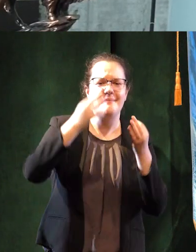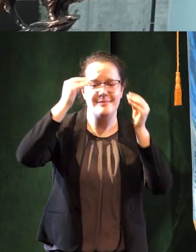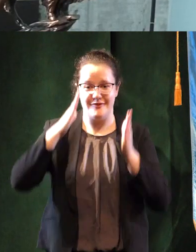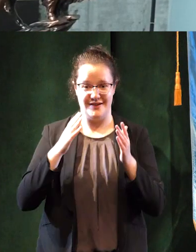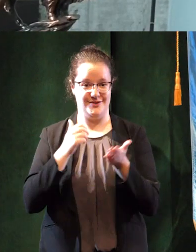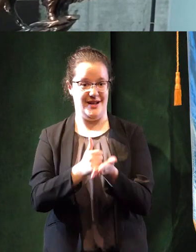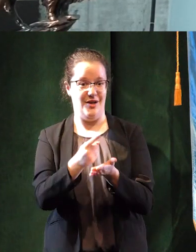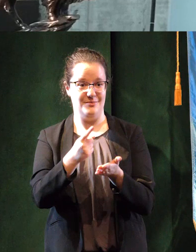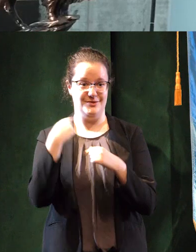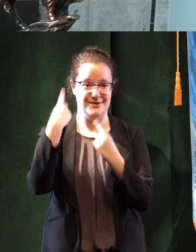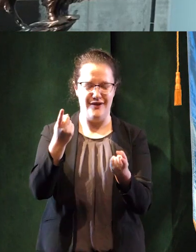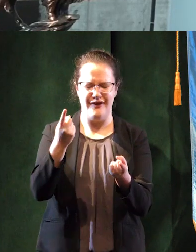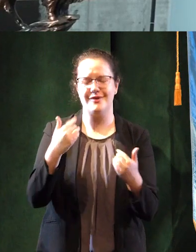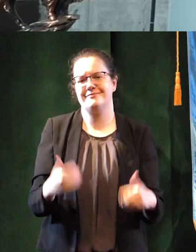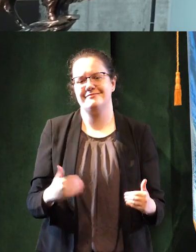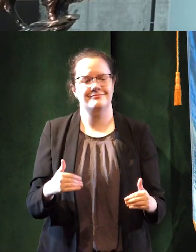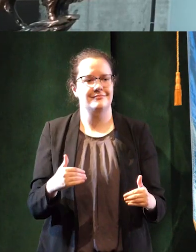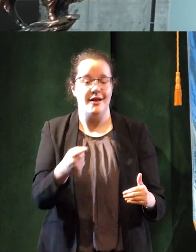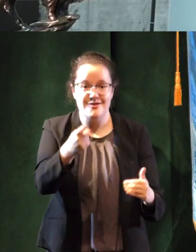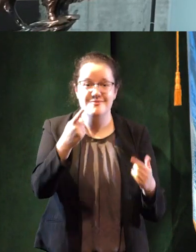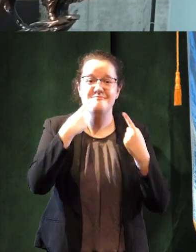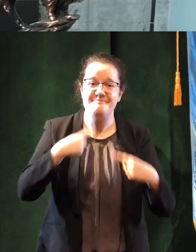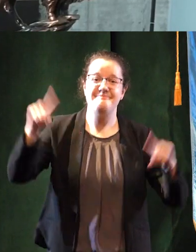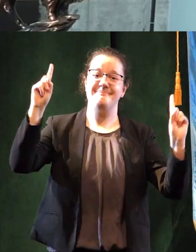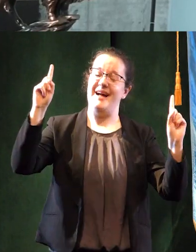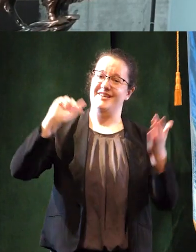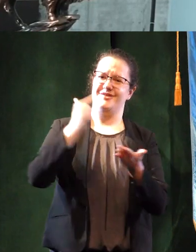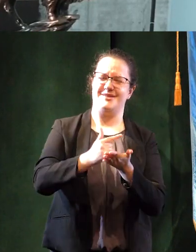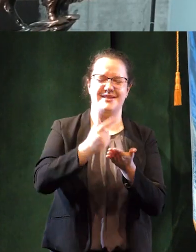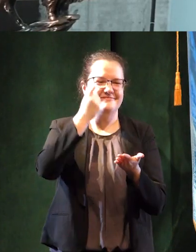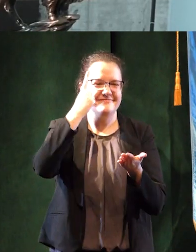make it here today you made it I have to say this is not the graduation speech I